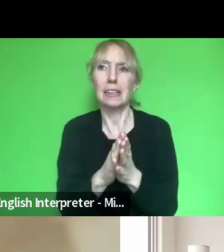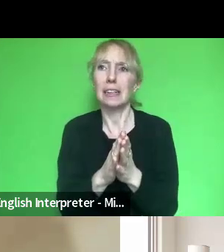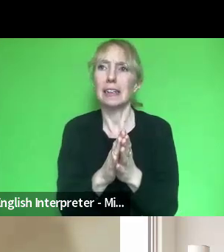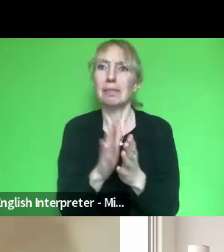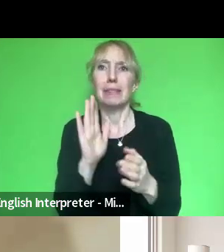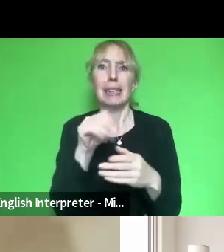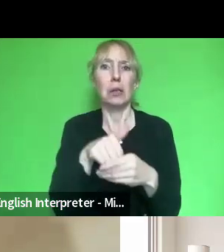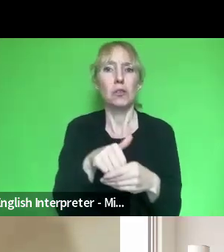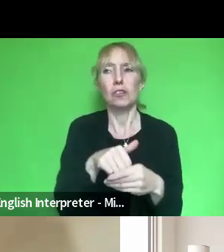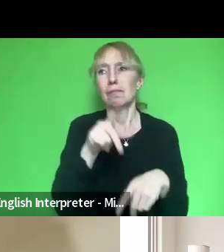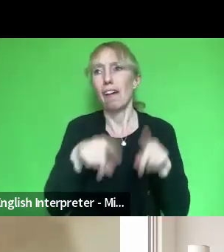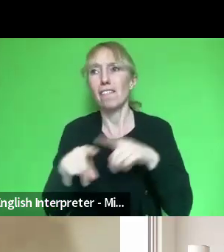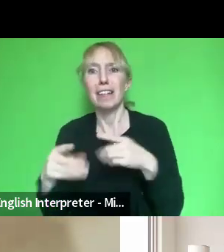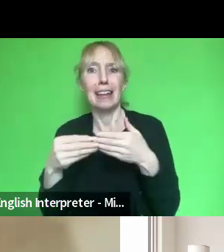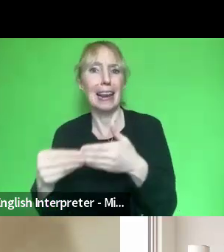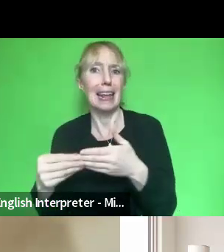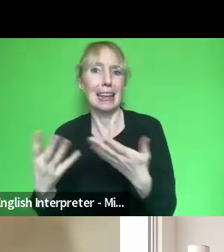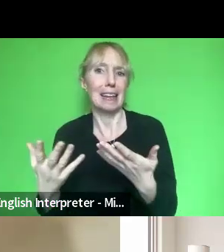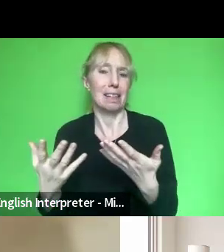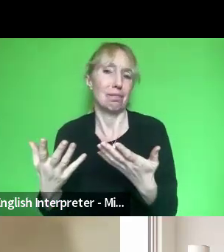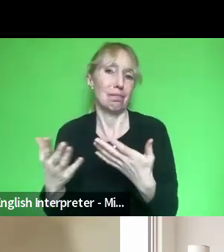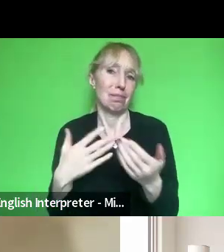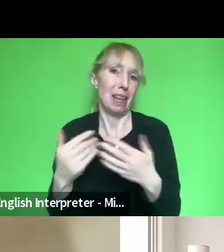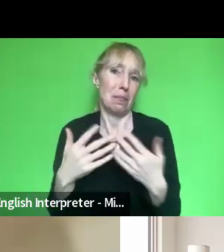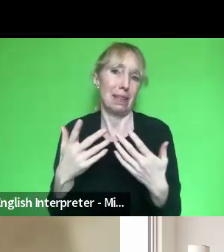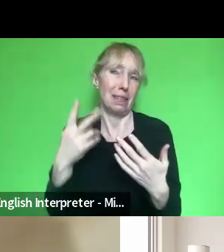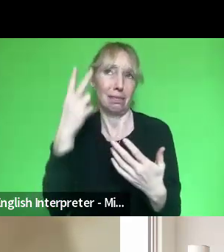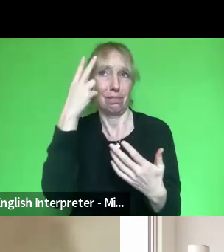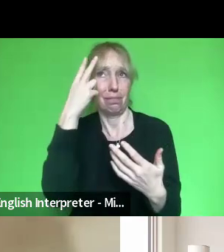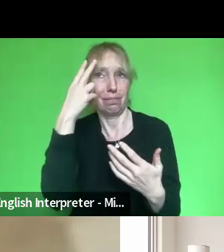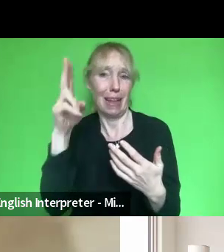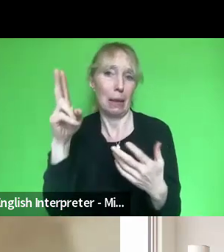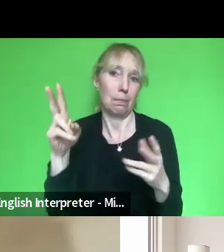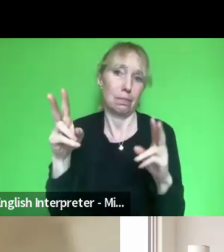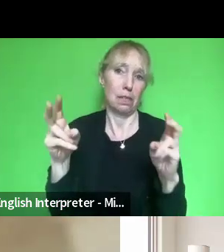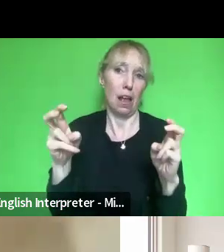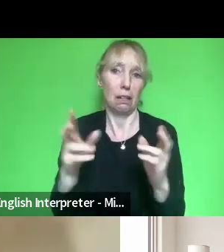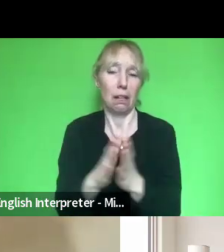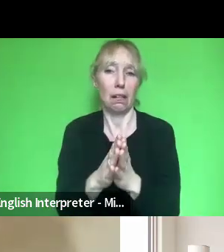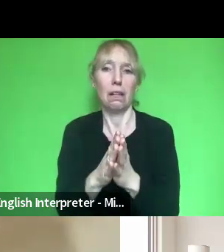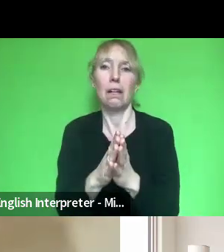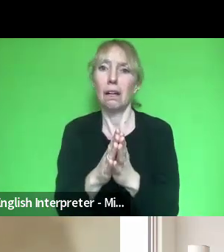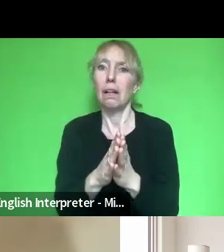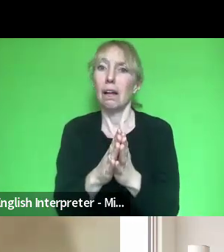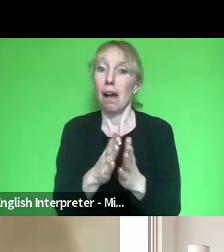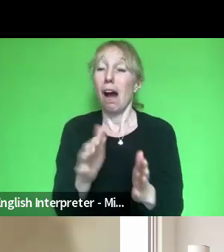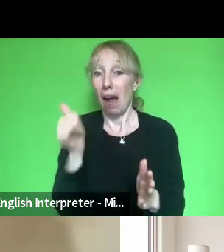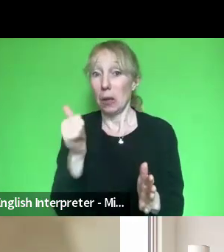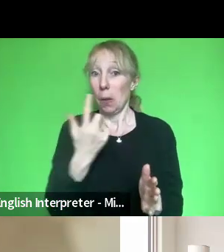whatever that job title might be. Or if, you know, people in culture more widely do it, reach out to them, because I can tell you from firsthand experience, they would bite your